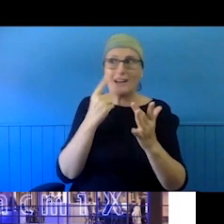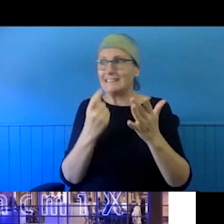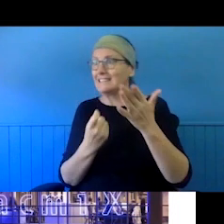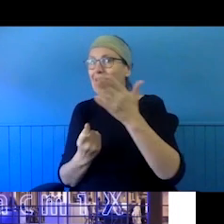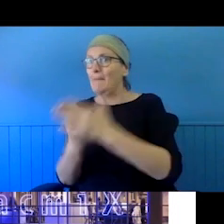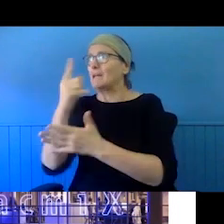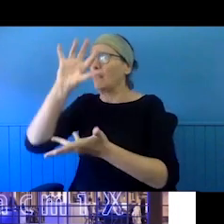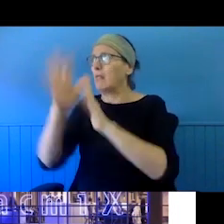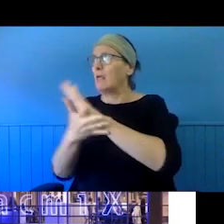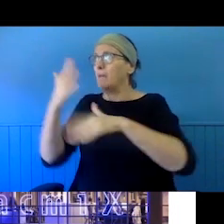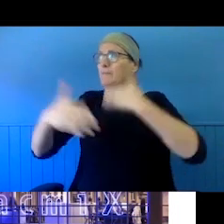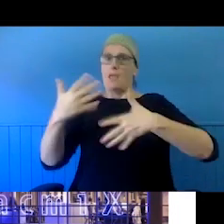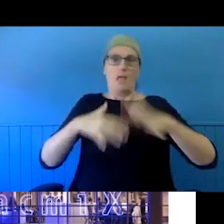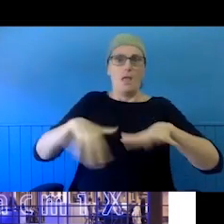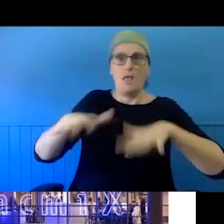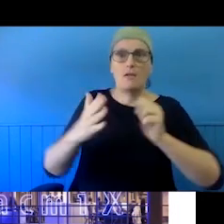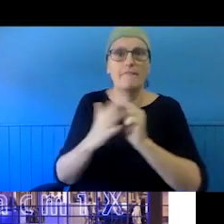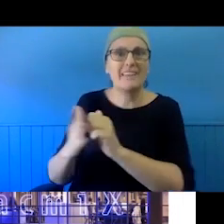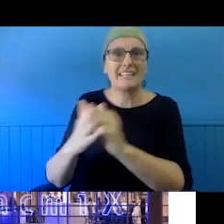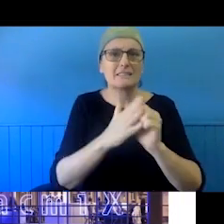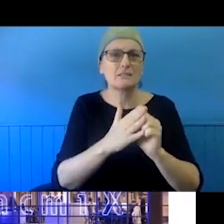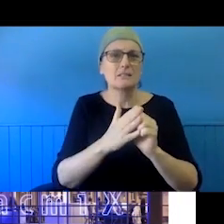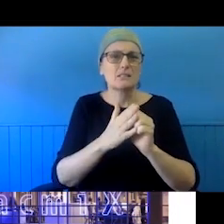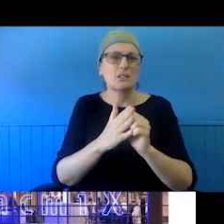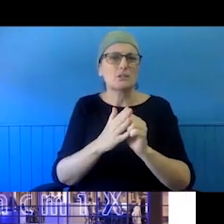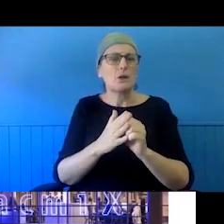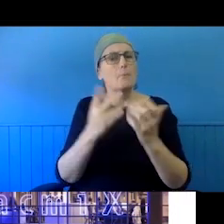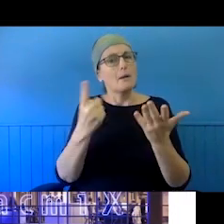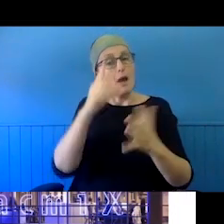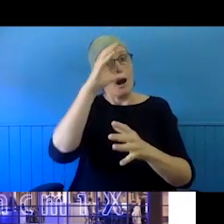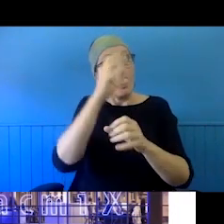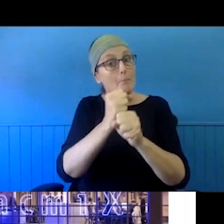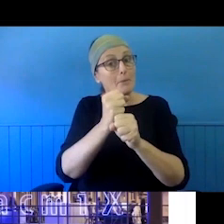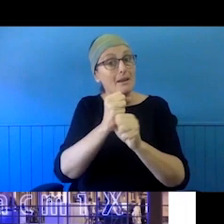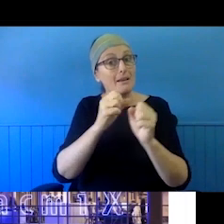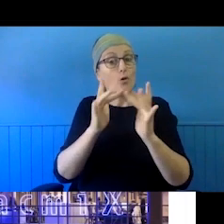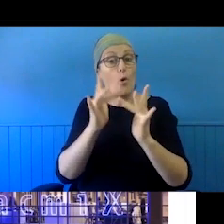digital should be more central to our thinking, full stop. You know,